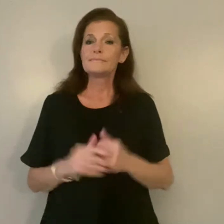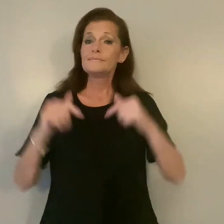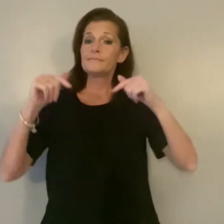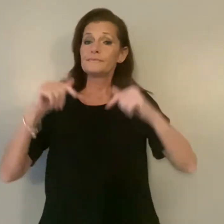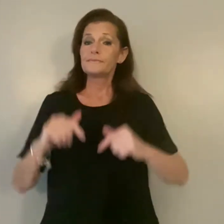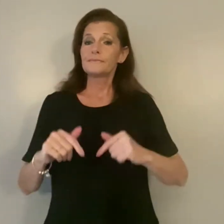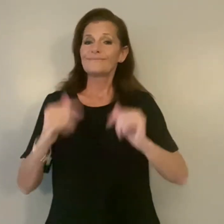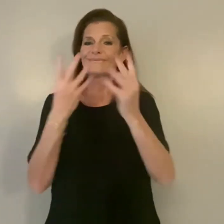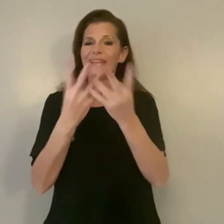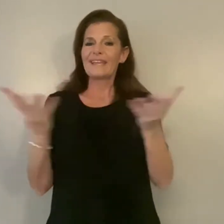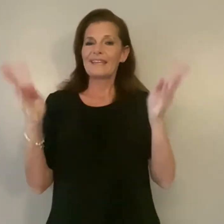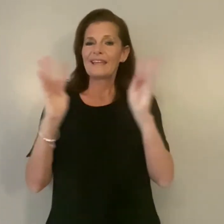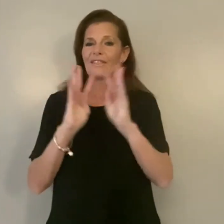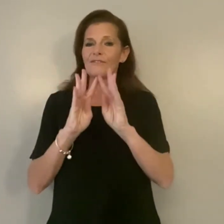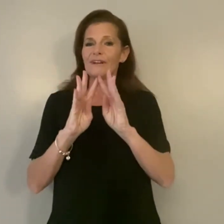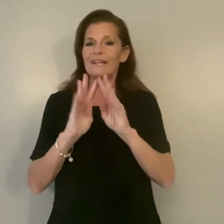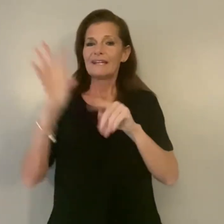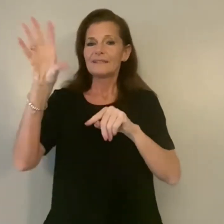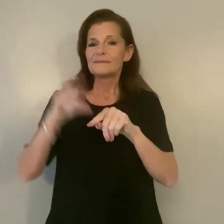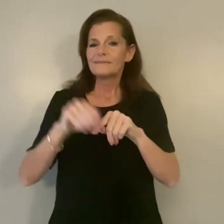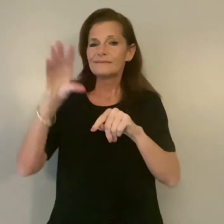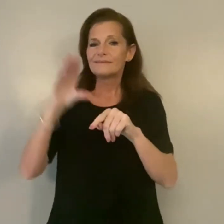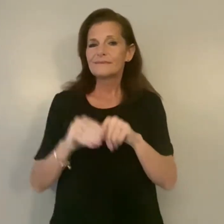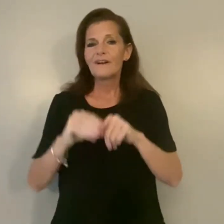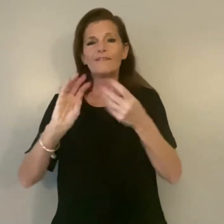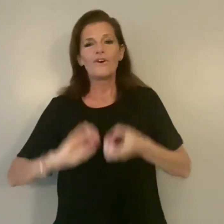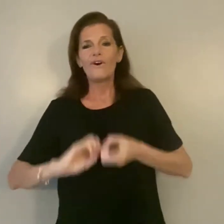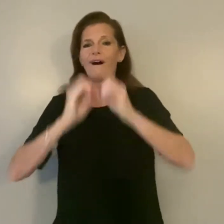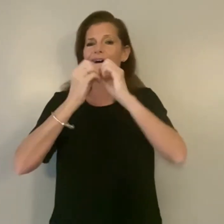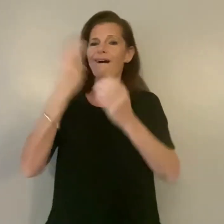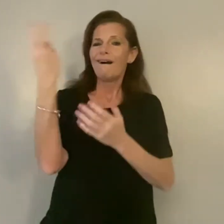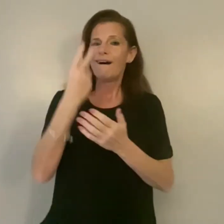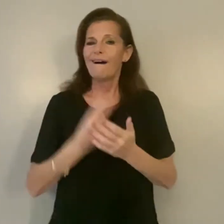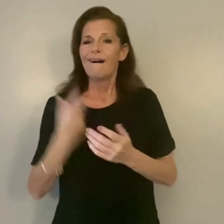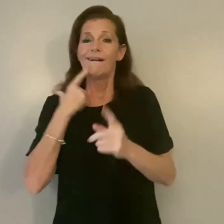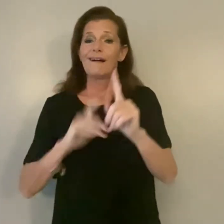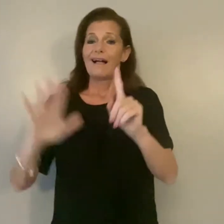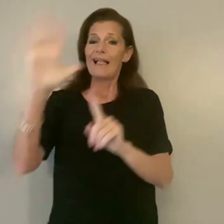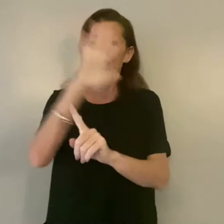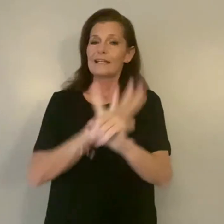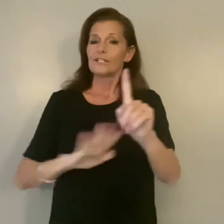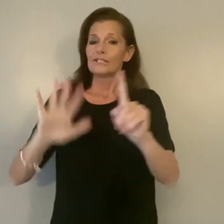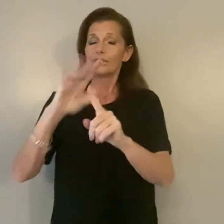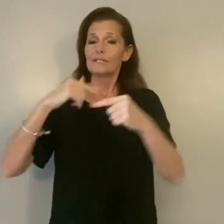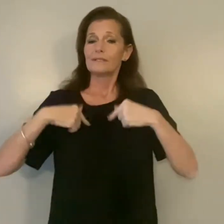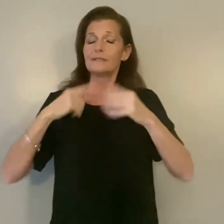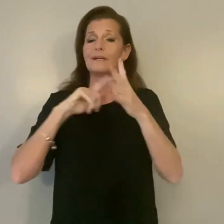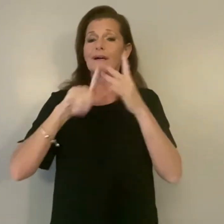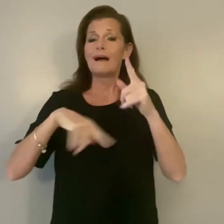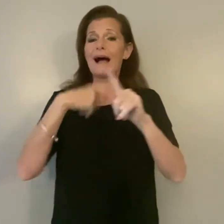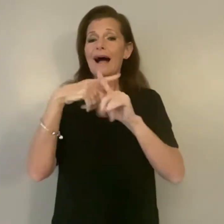You're listening to the Gathering a Podcast for artists and creatives from Arts Lancashire. I am Alex O'Toole.